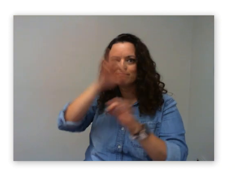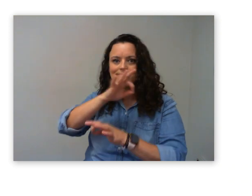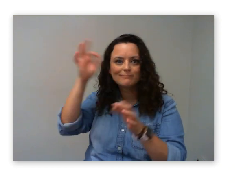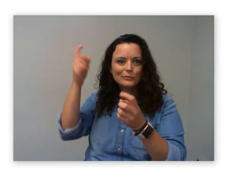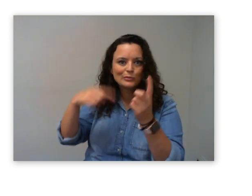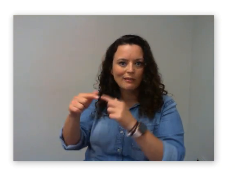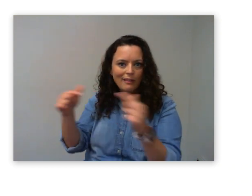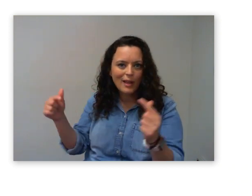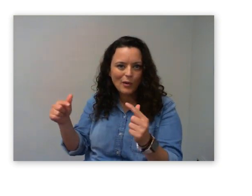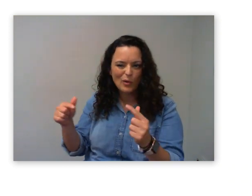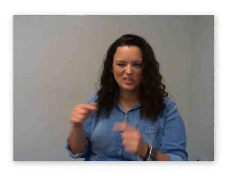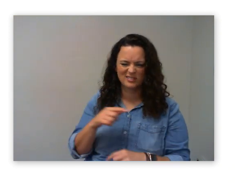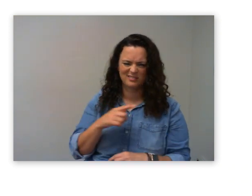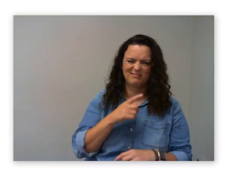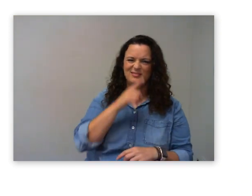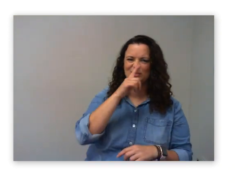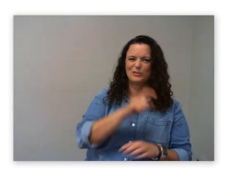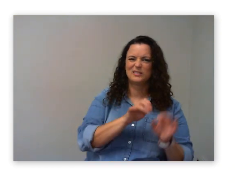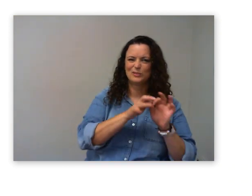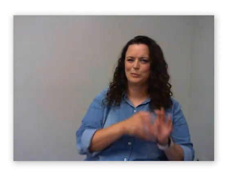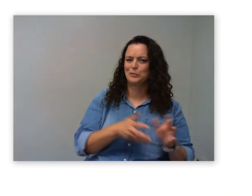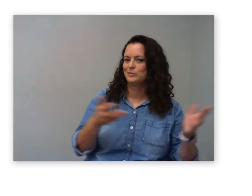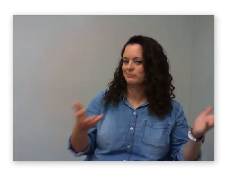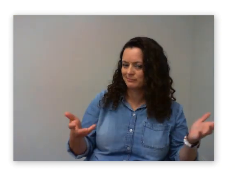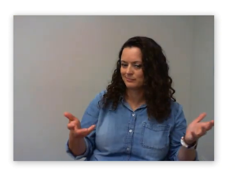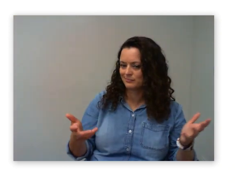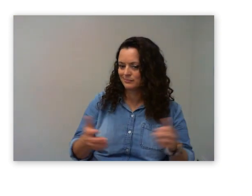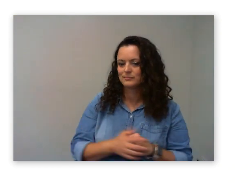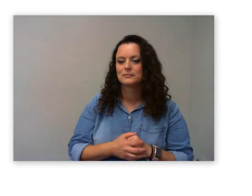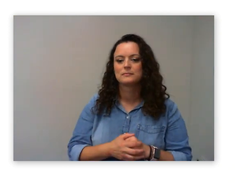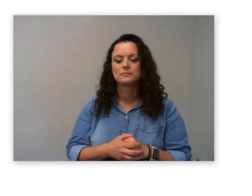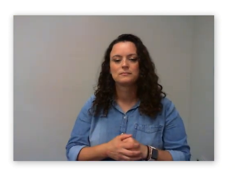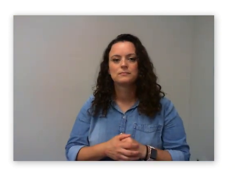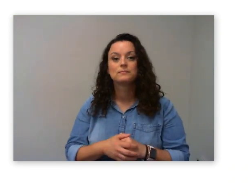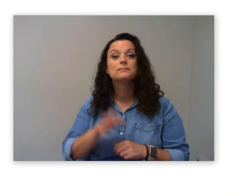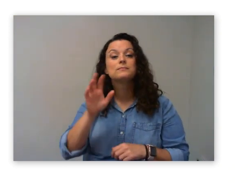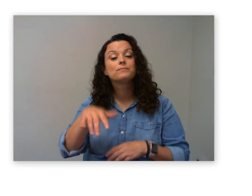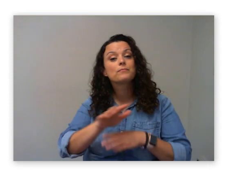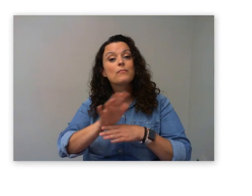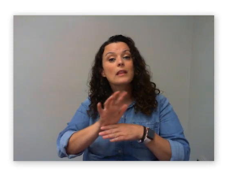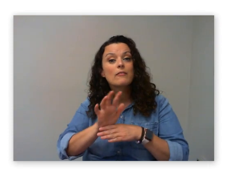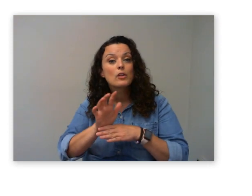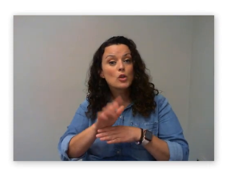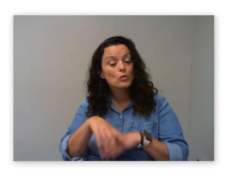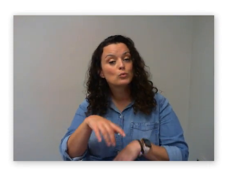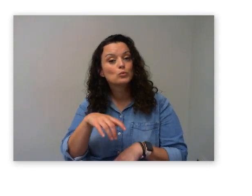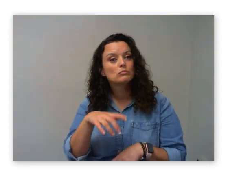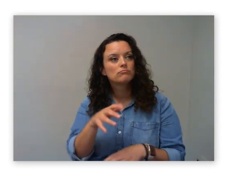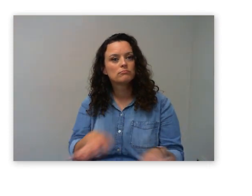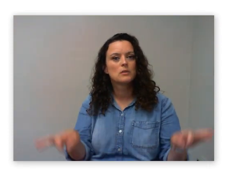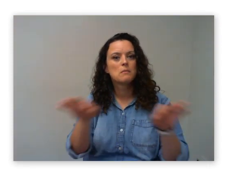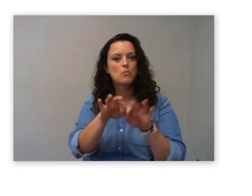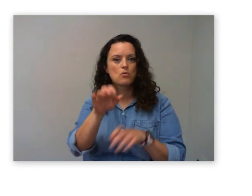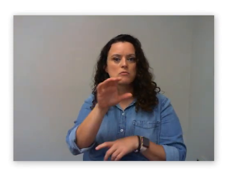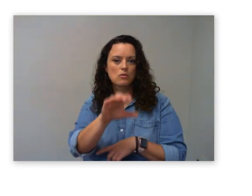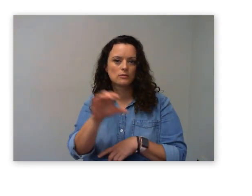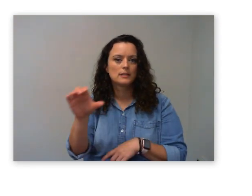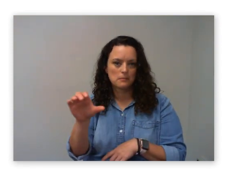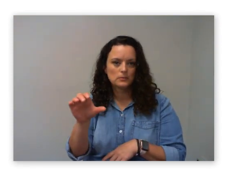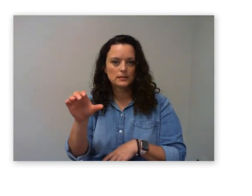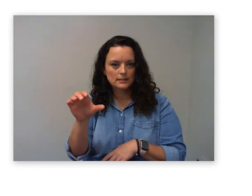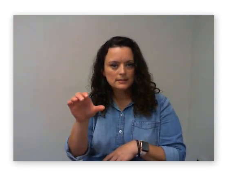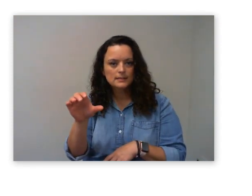wouldn't need to get an interpreter um videos it's important to have closed captions um but one